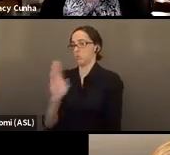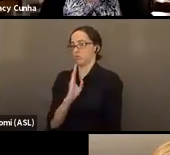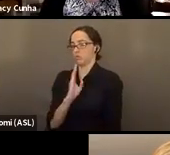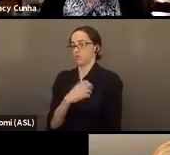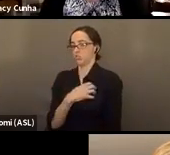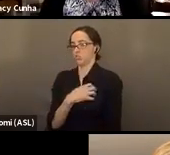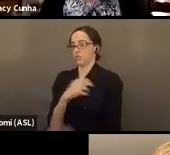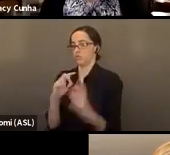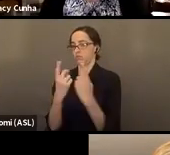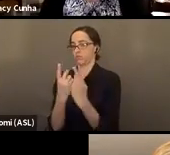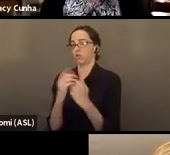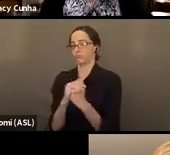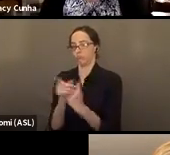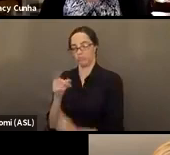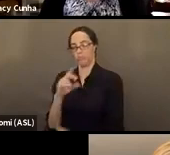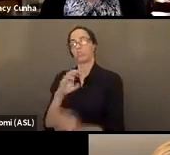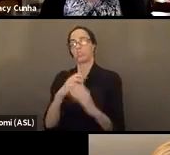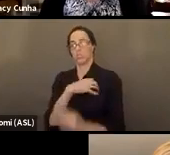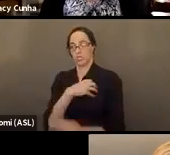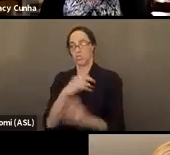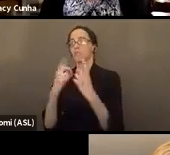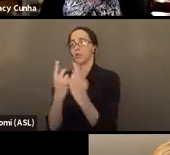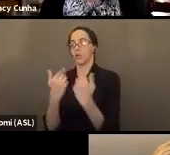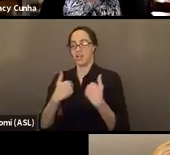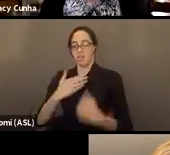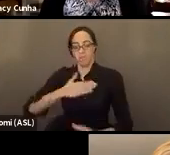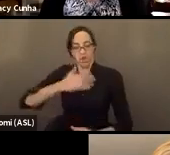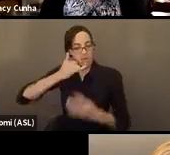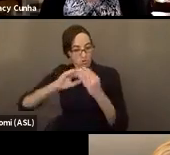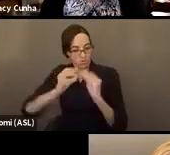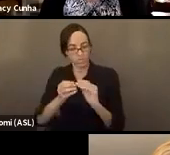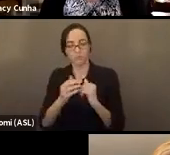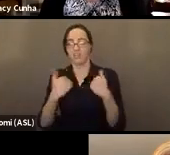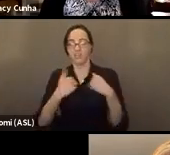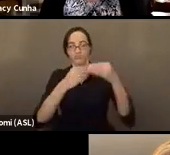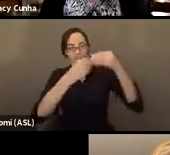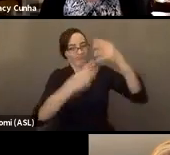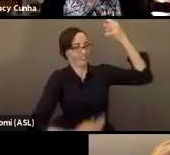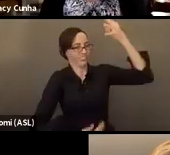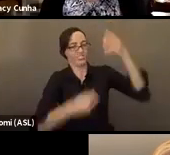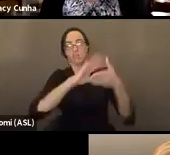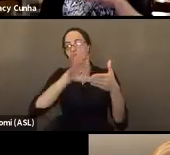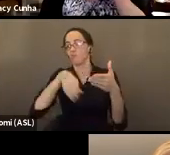had sonoma county transit all the transportation agencies to be able to help them out right away